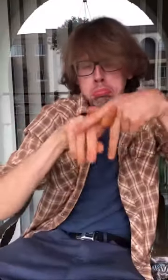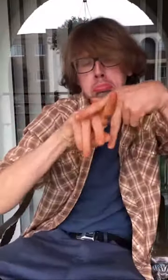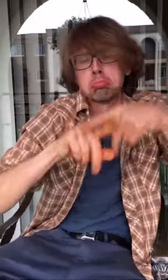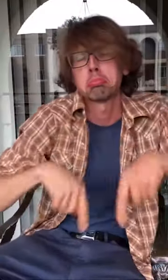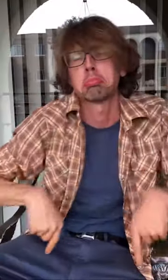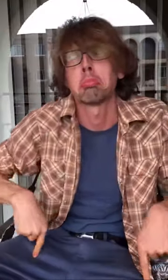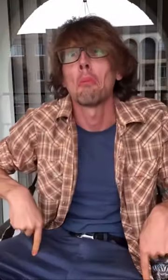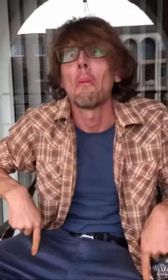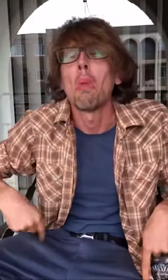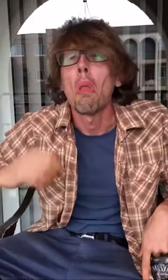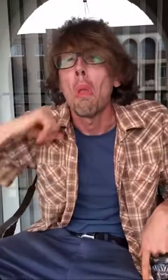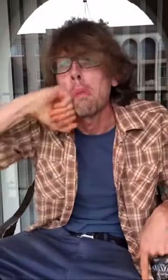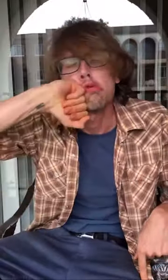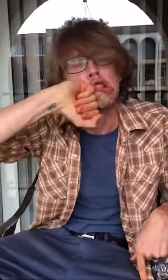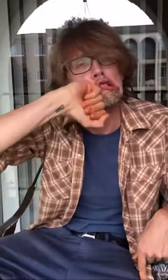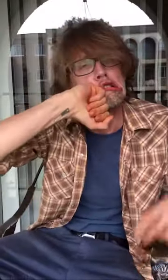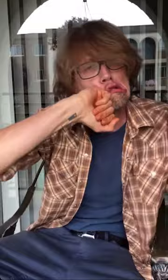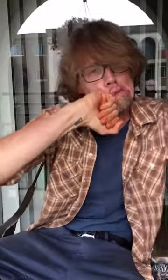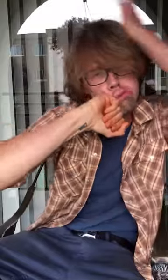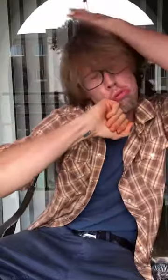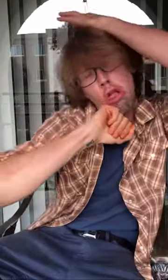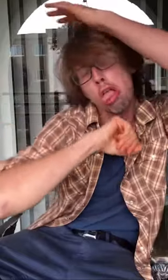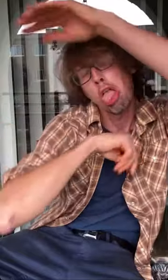[MOAN] [PUNCH!] [SMASH!]